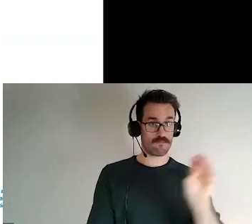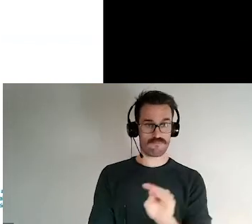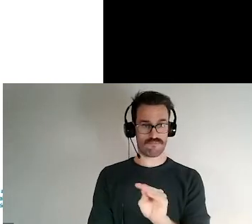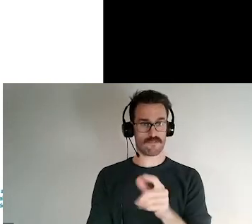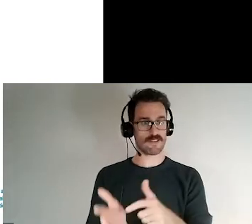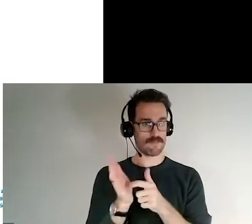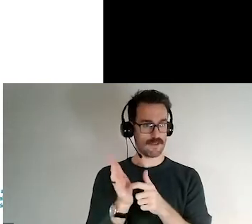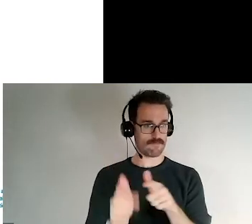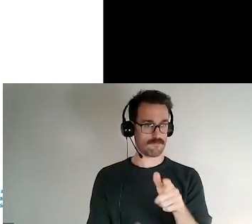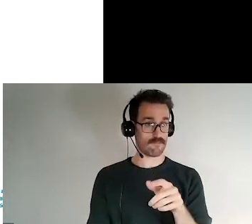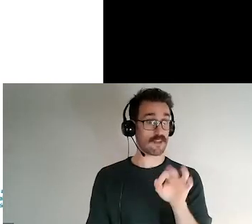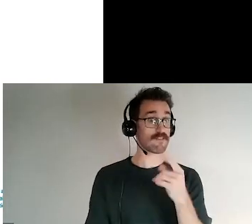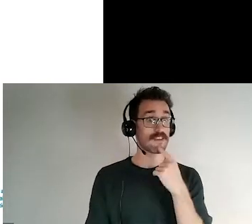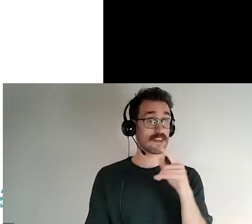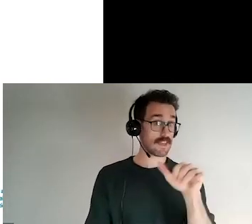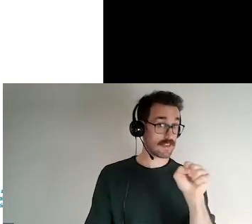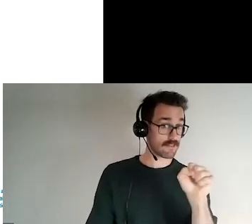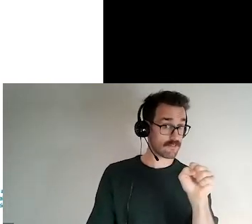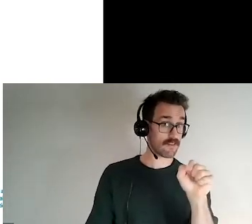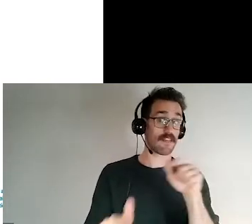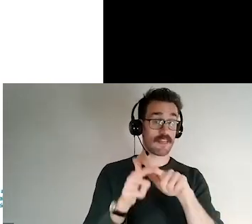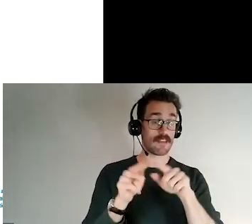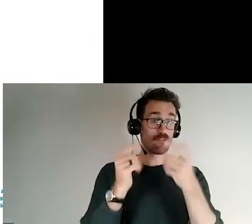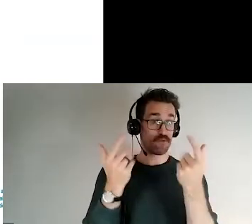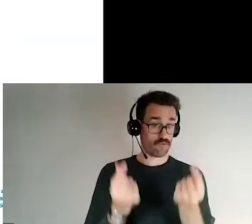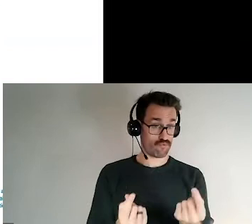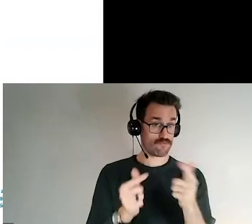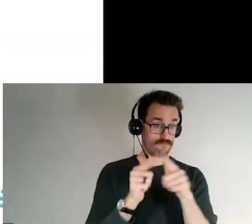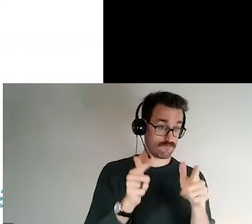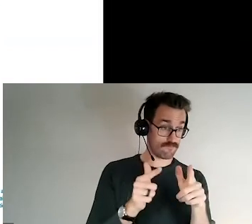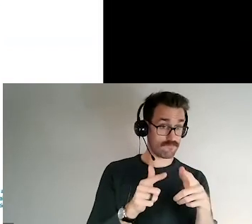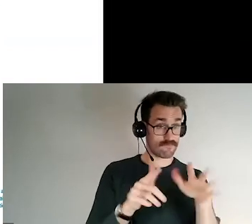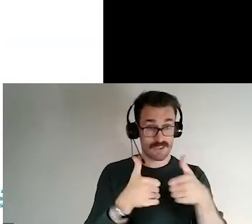if a person says yes, they're then asked if this is difficult? To what extent this is difficult?